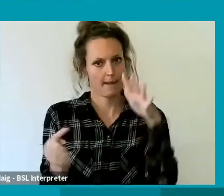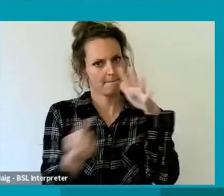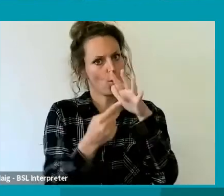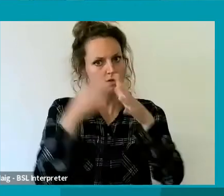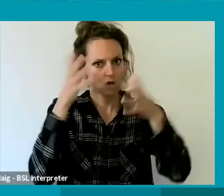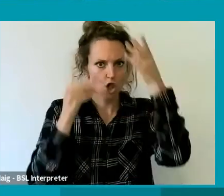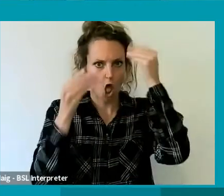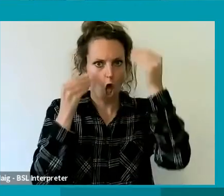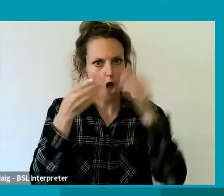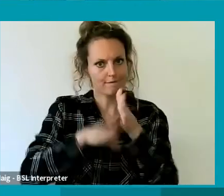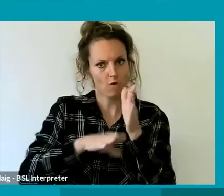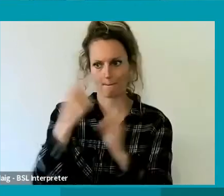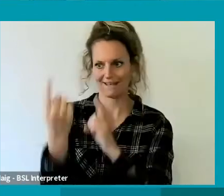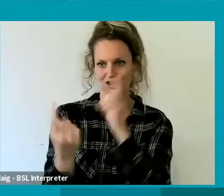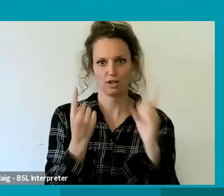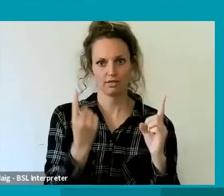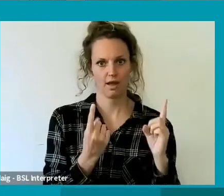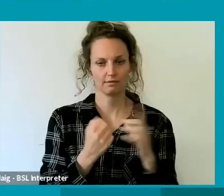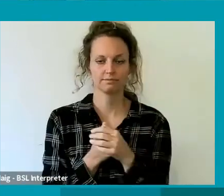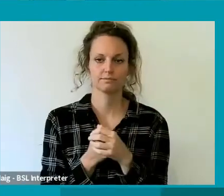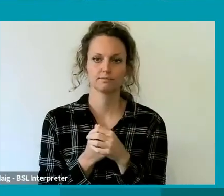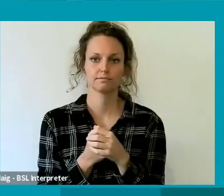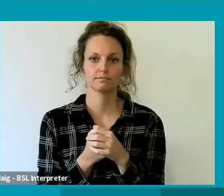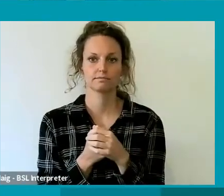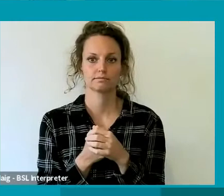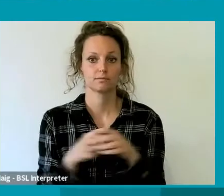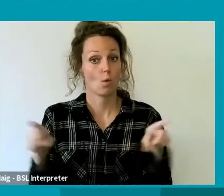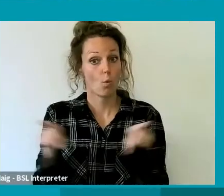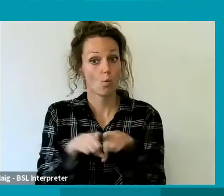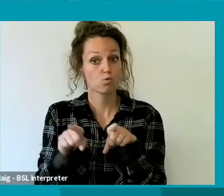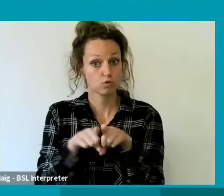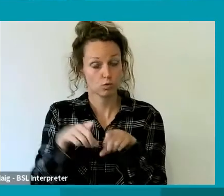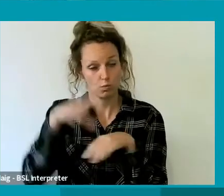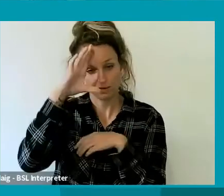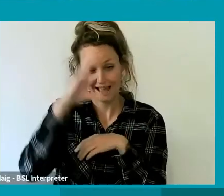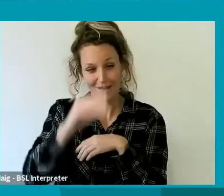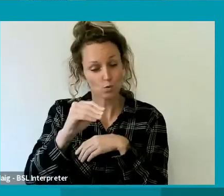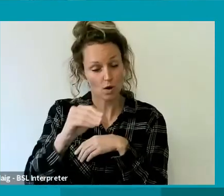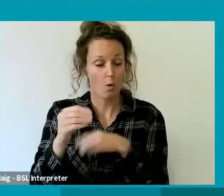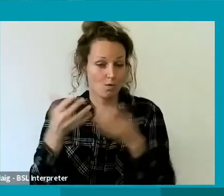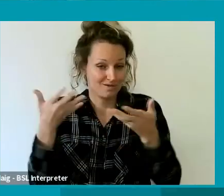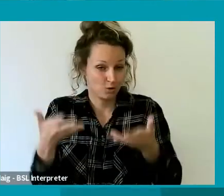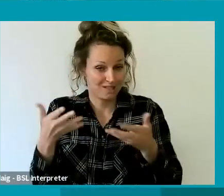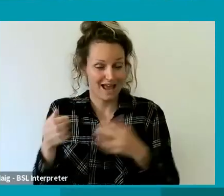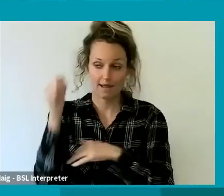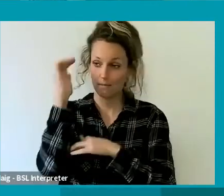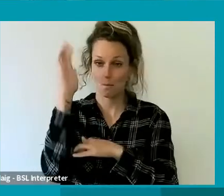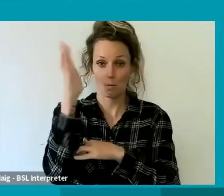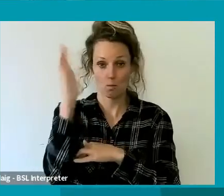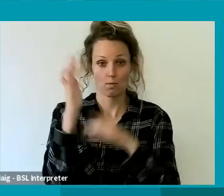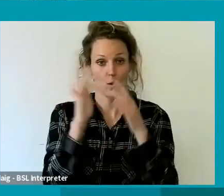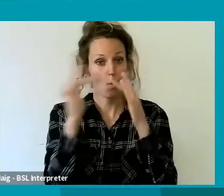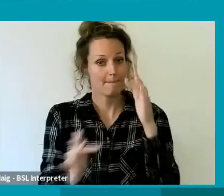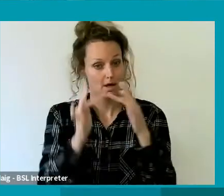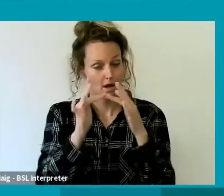The other thing is that this webinar is going to be recorded. It's one of a selection of webinars